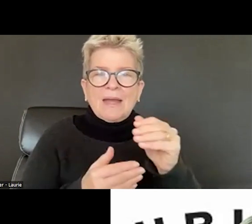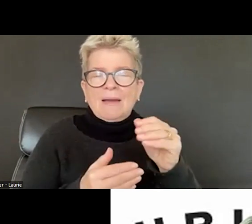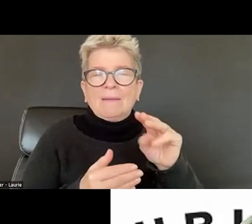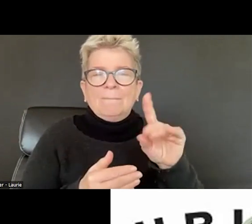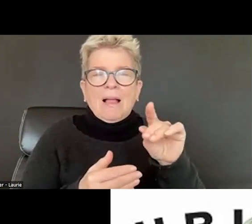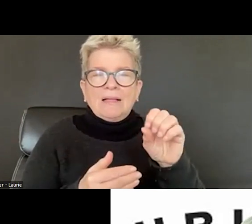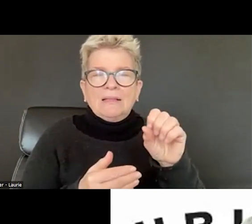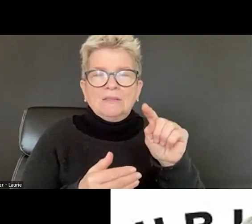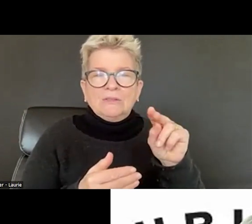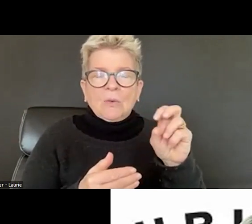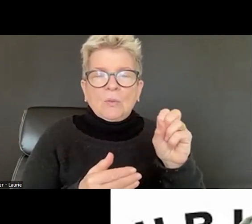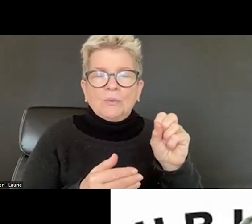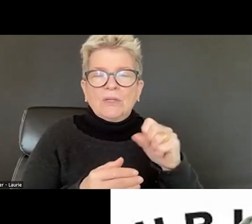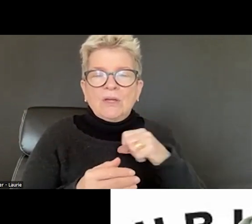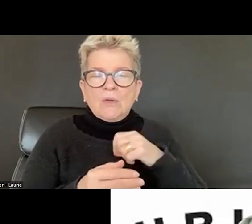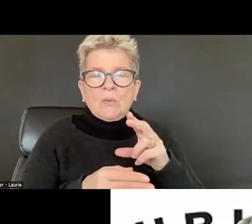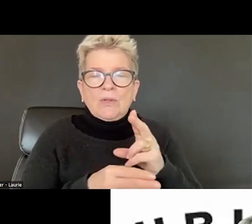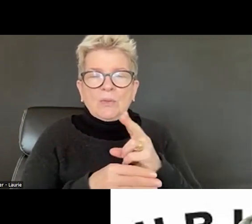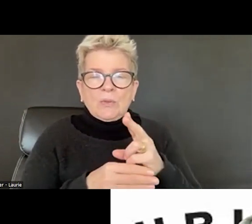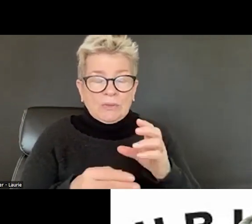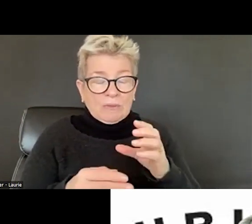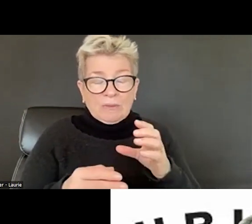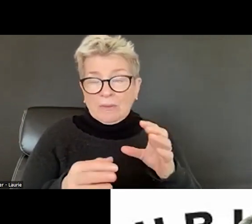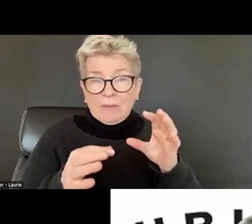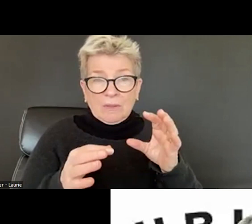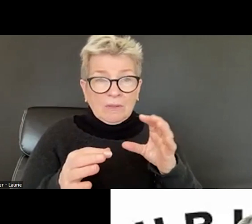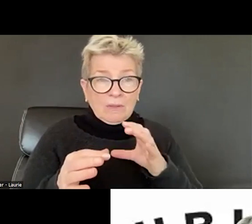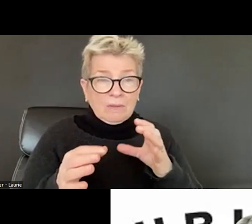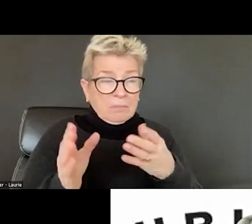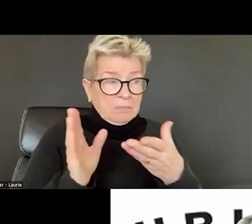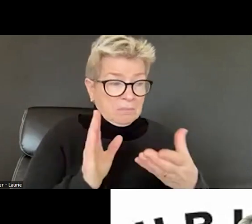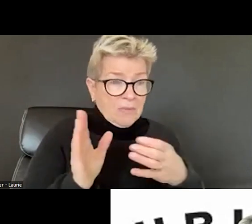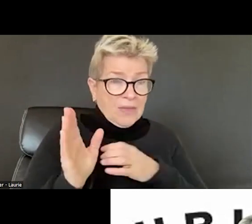used our committee to determine which milestones and financial education students would need to